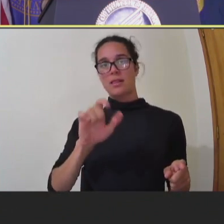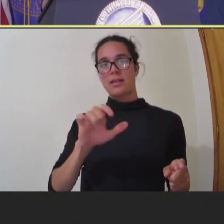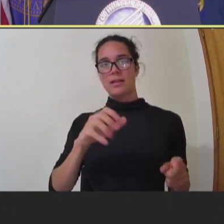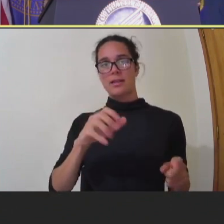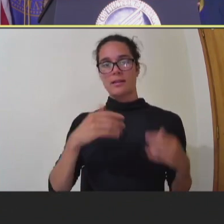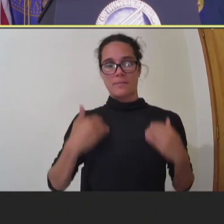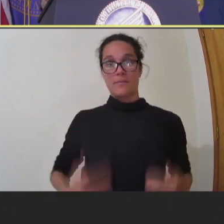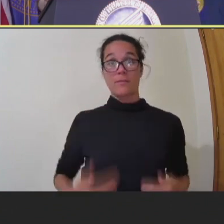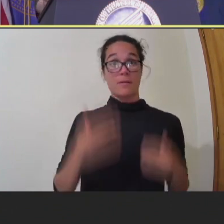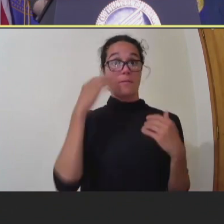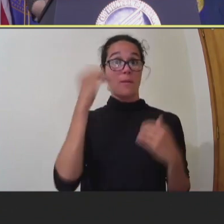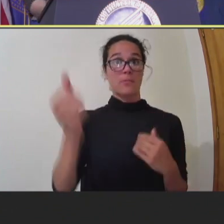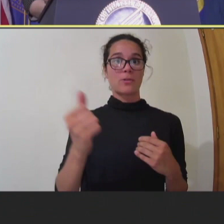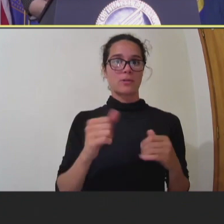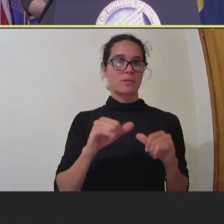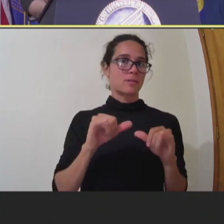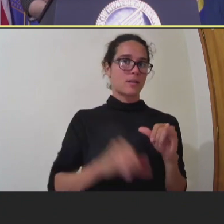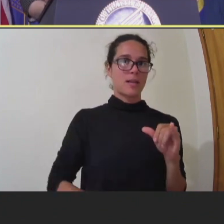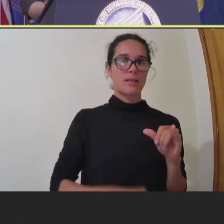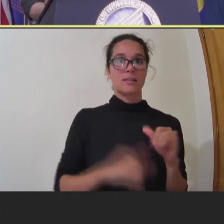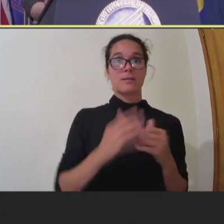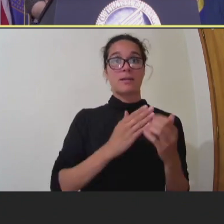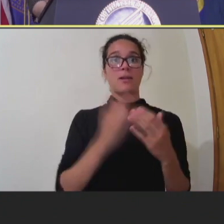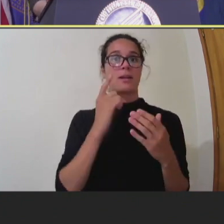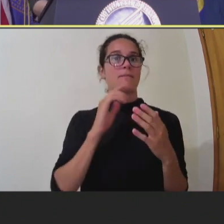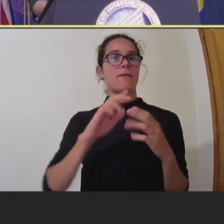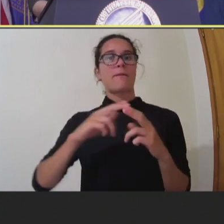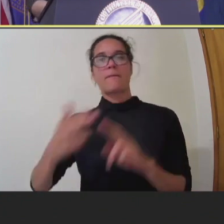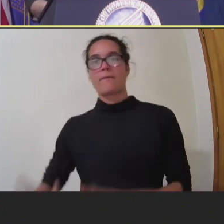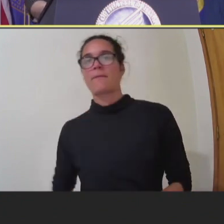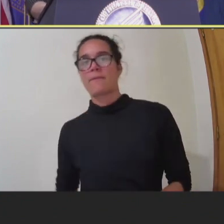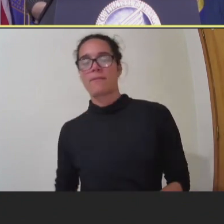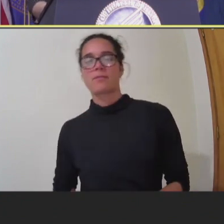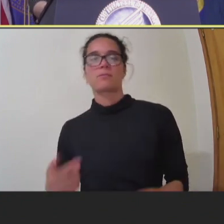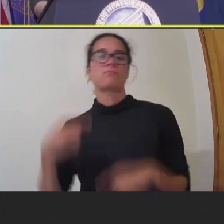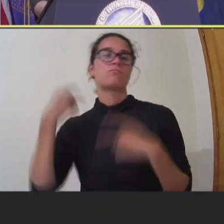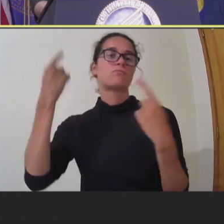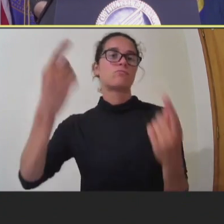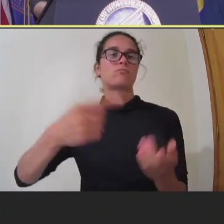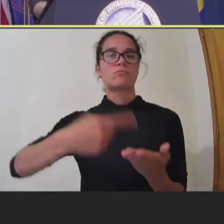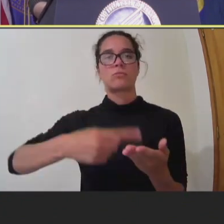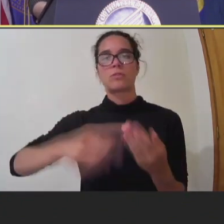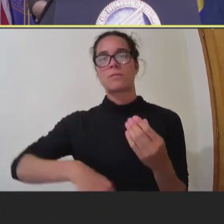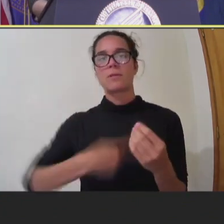So, you know, so far, we've talked about vaccines. Dr. Disis talked about these type